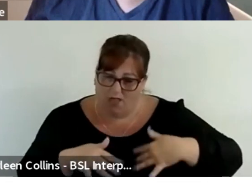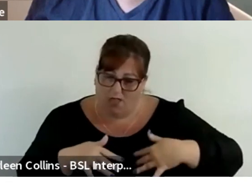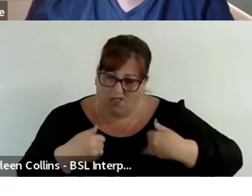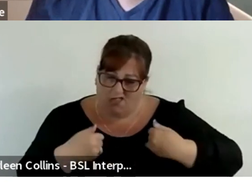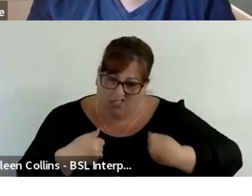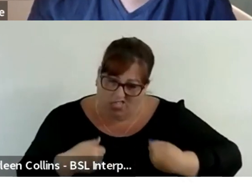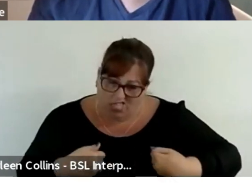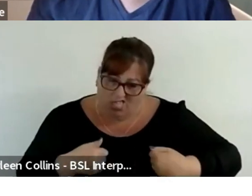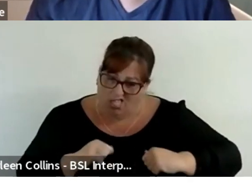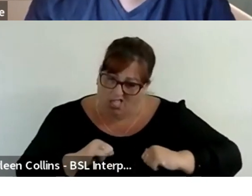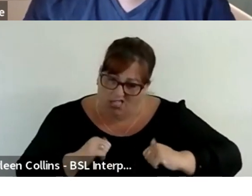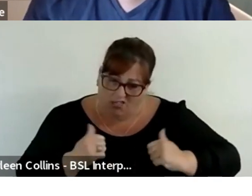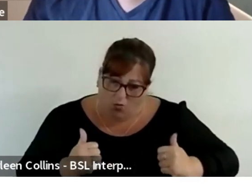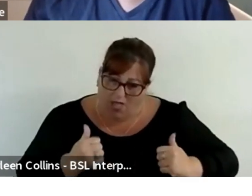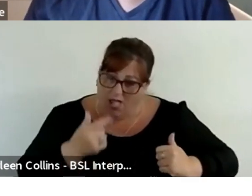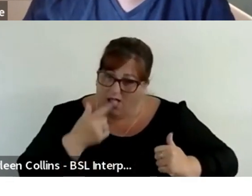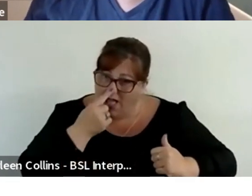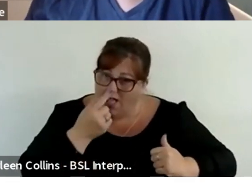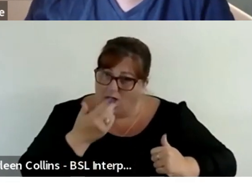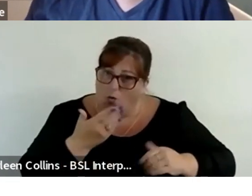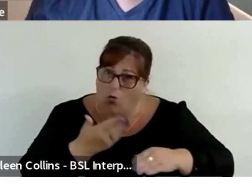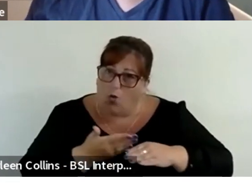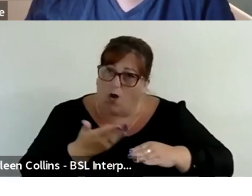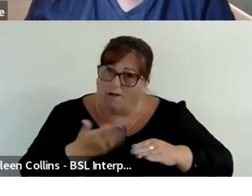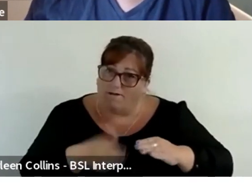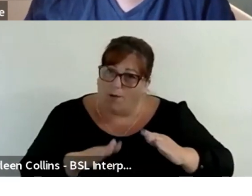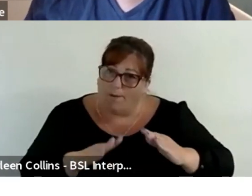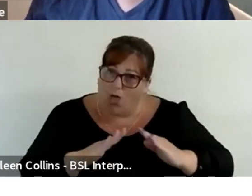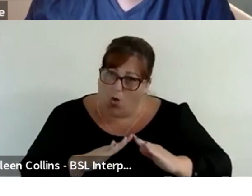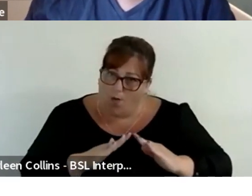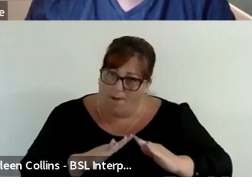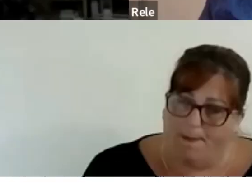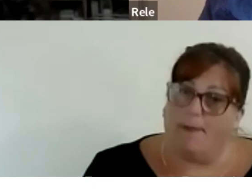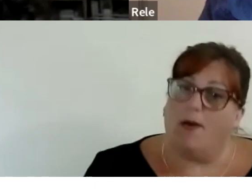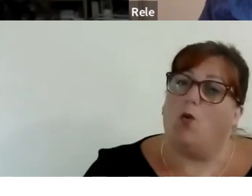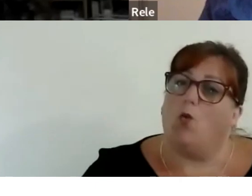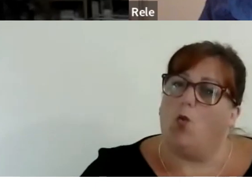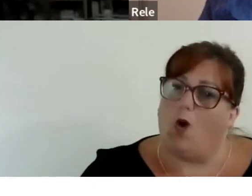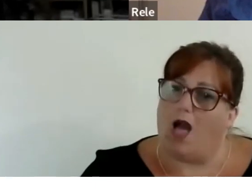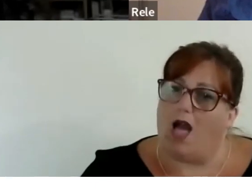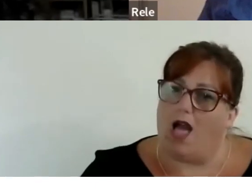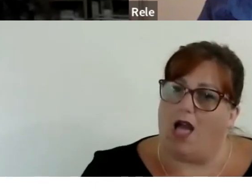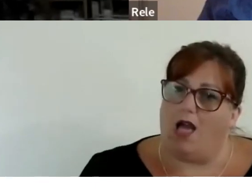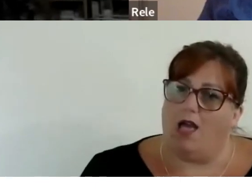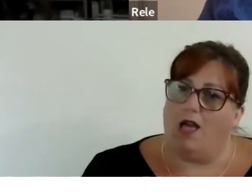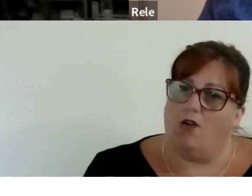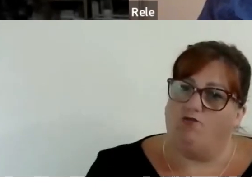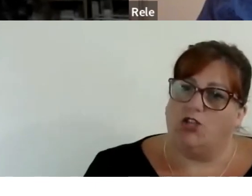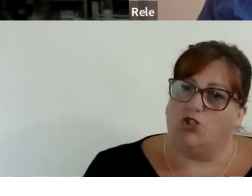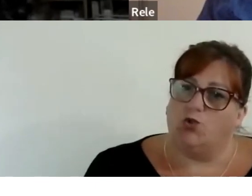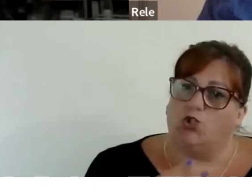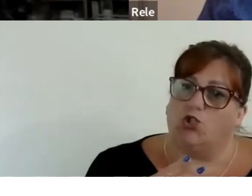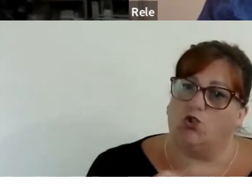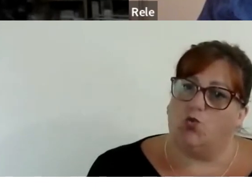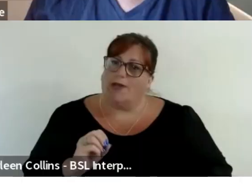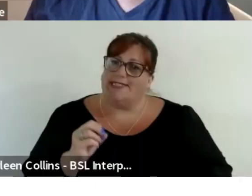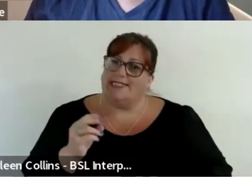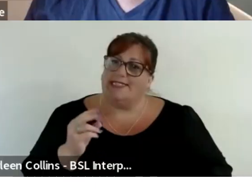I will finish off. I'm graduating in 2023 and I'm not in a position with my health to be able to live alone.